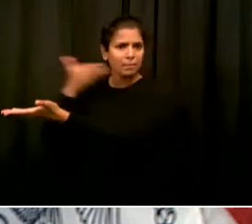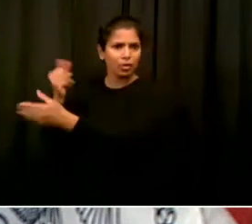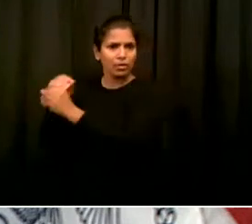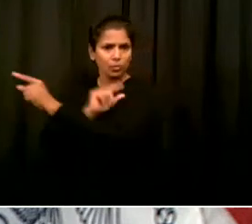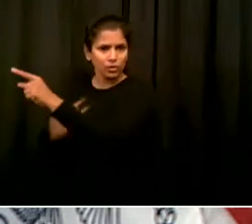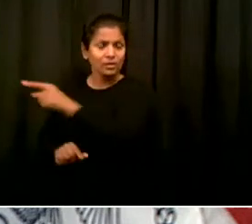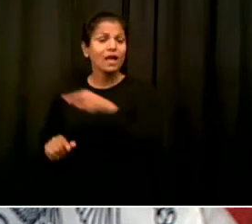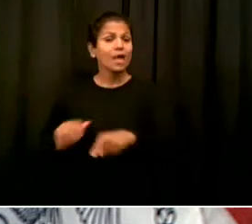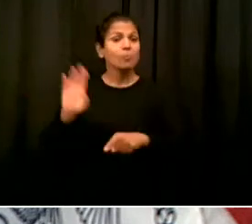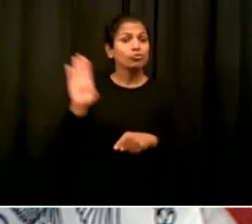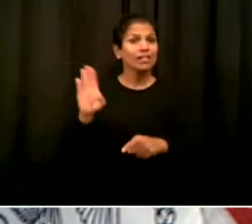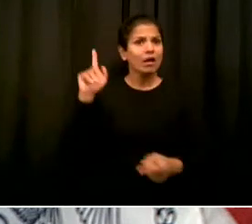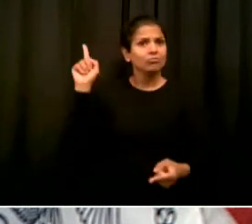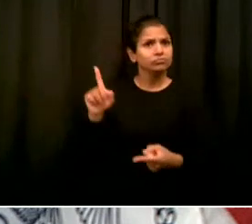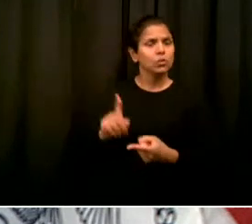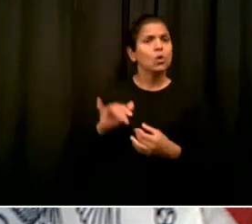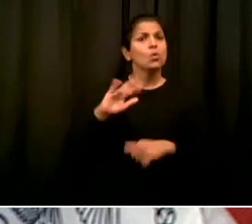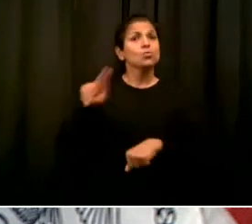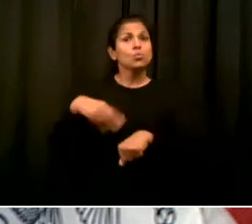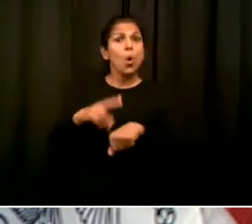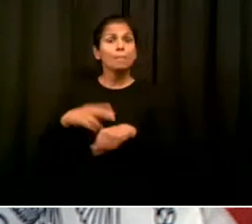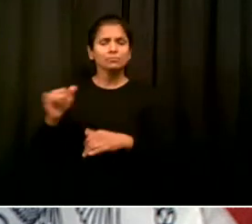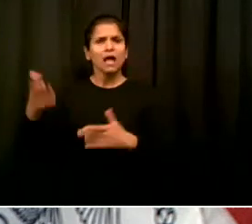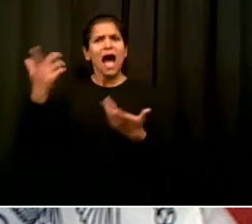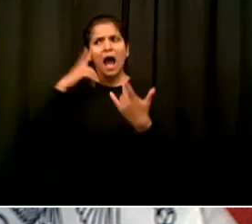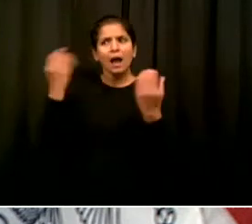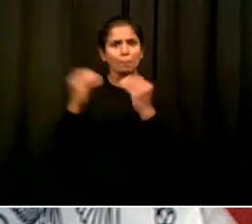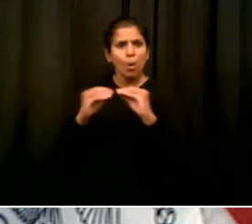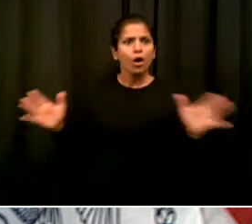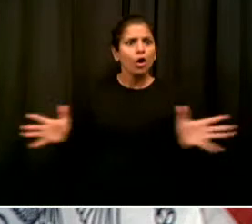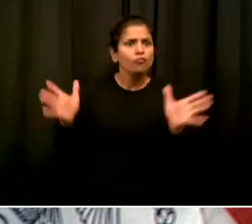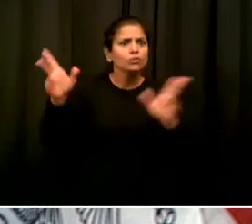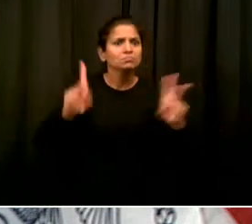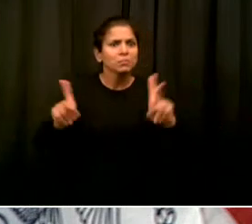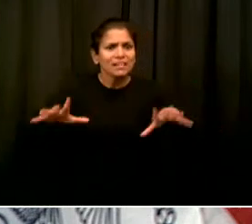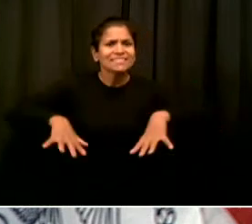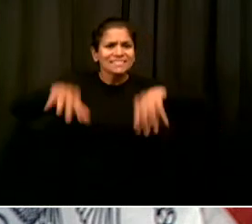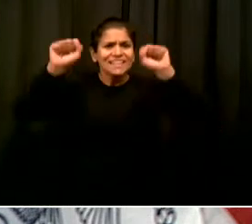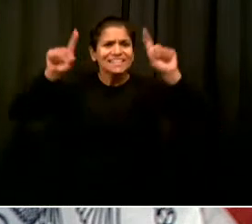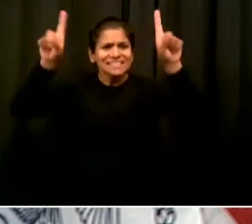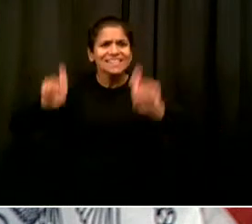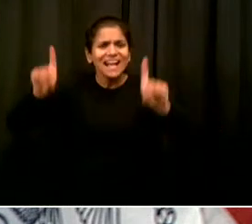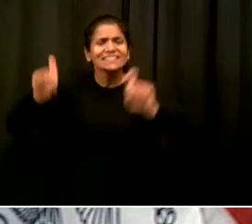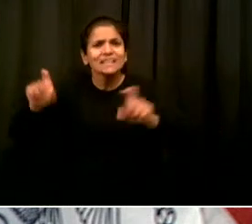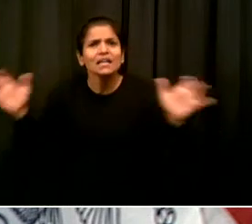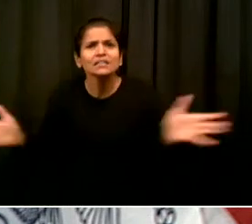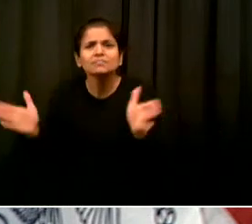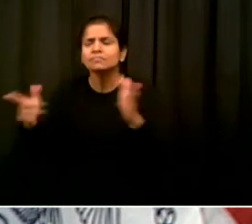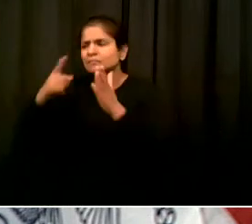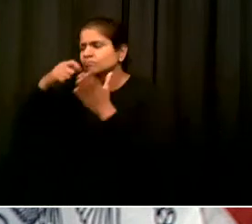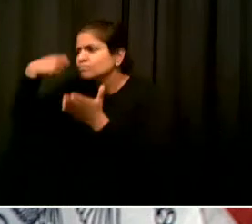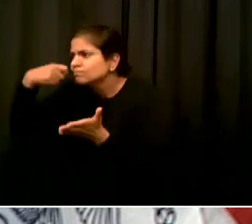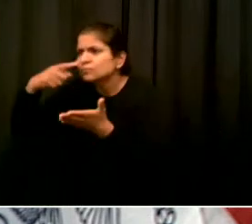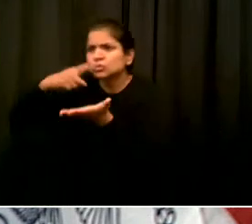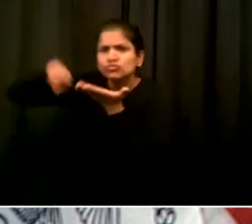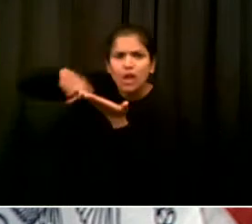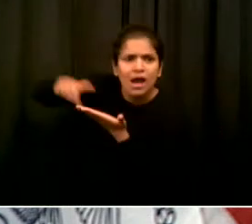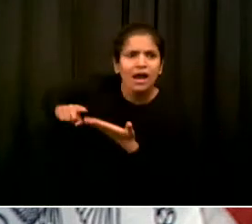LATELY. THIS IS A GOOD THING BUT NOT T POSITIVE THAT BRINGS OUT MORE POSITIVE CASES BY DEFINITION. WE'LL WATCH THE